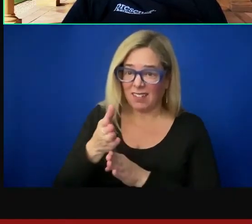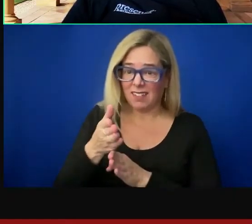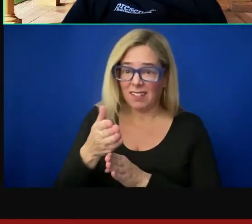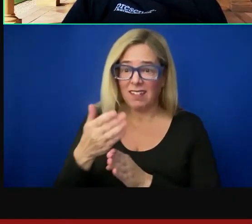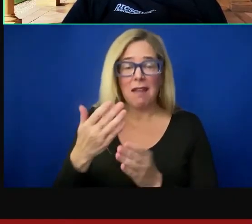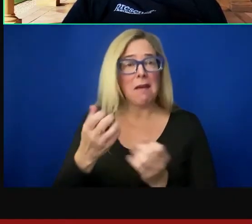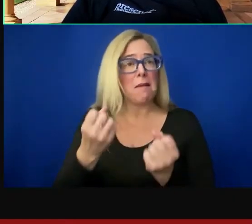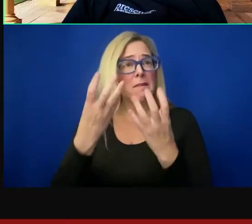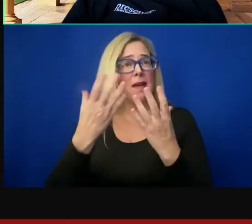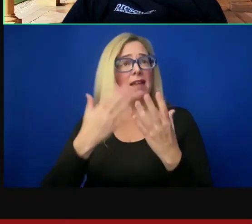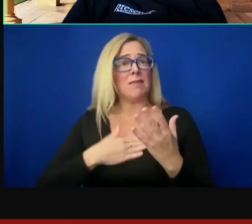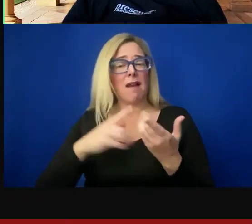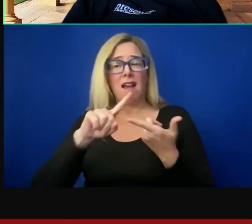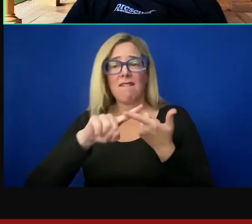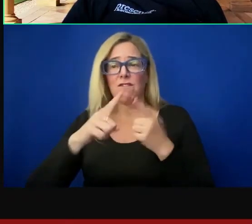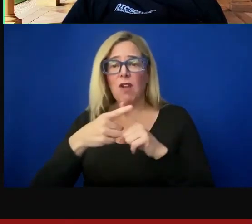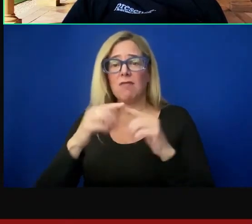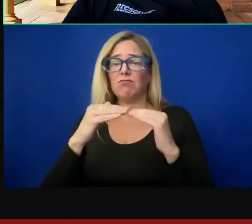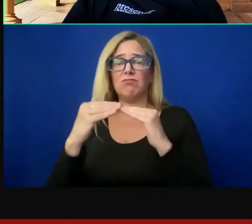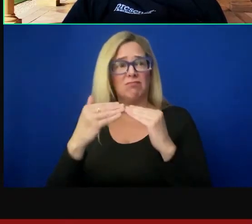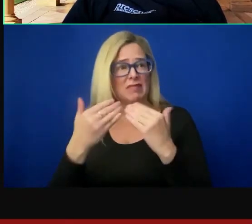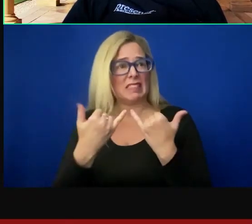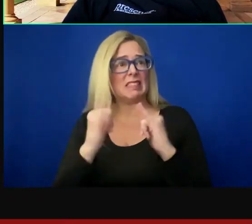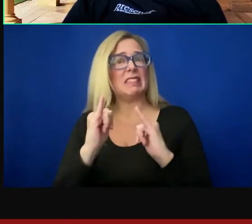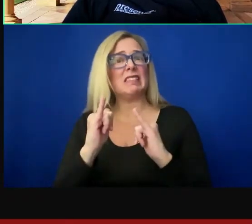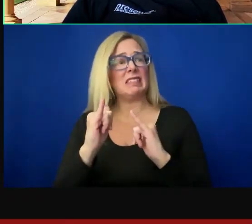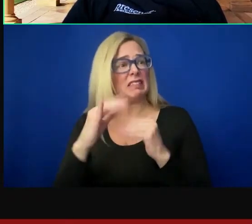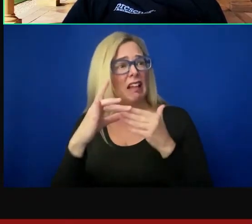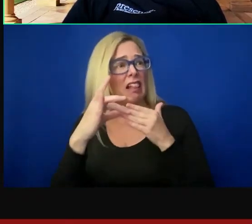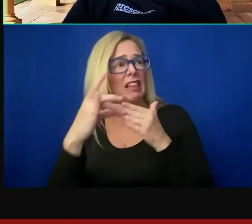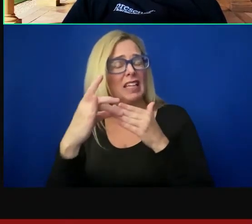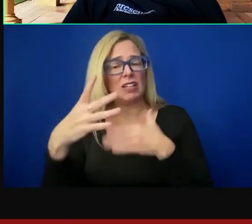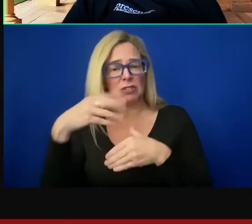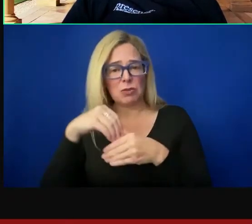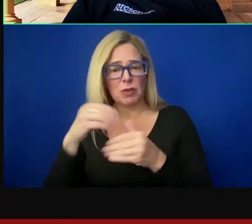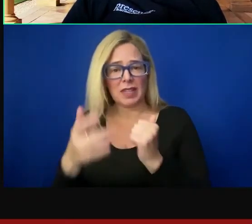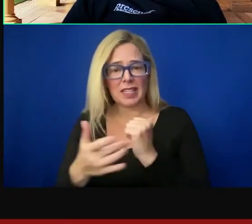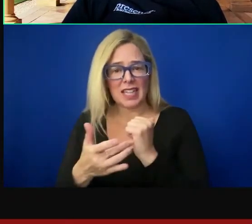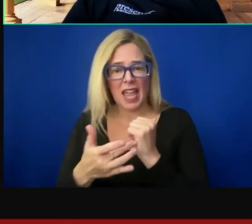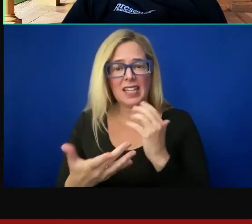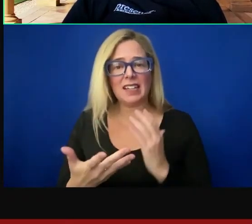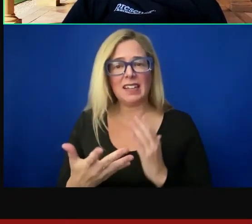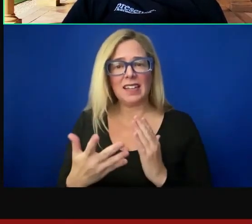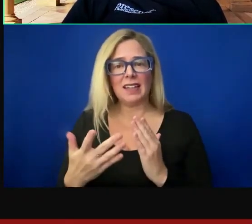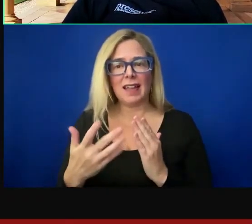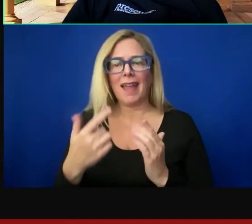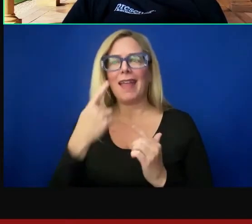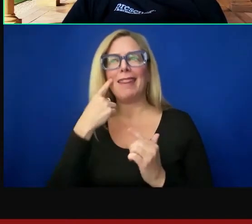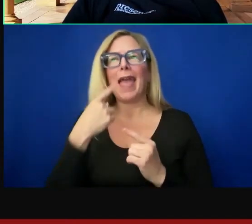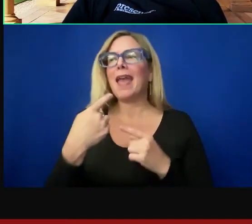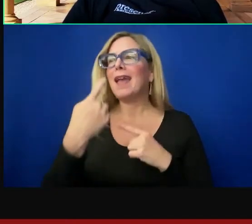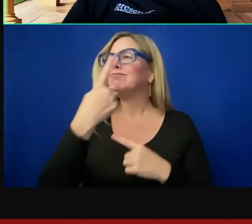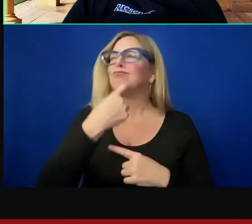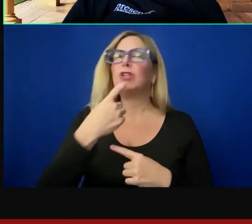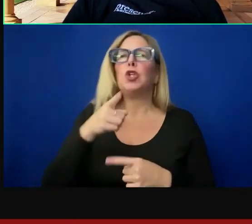And they often argue that I'm asking them to put a pause on progress. And I said, how do we define